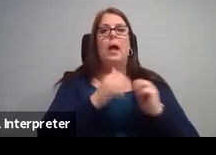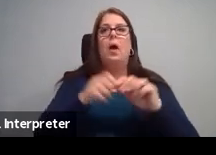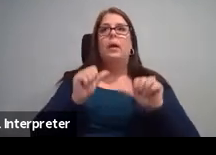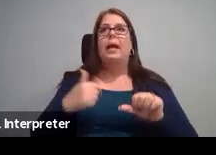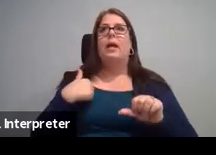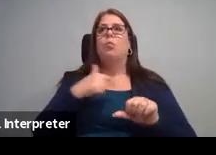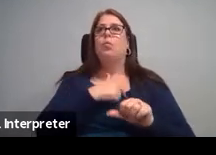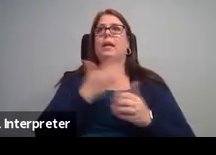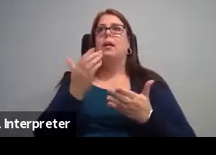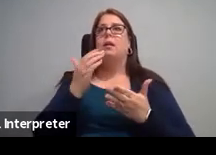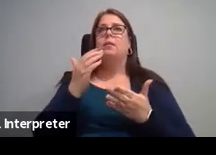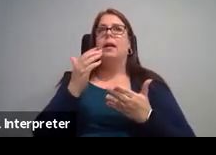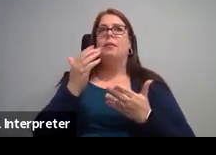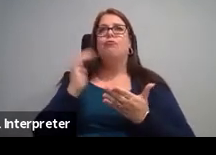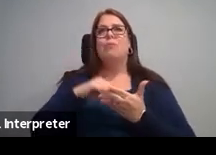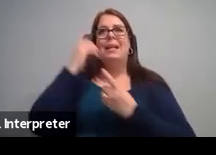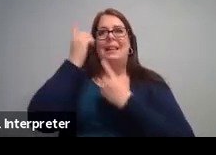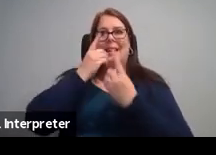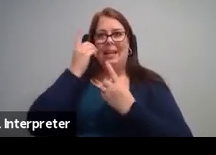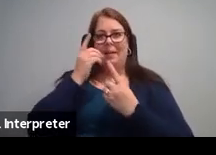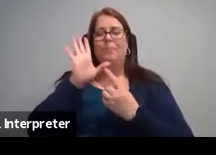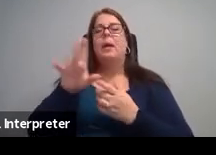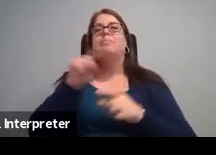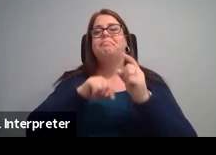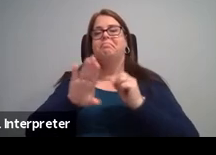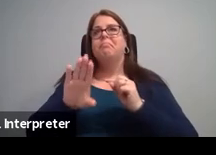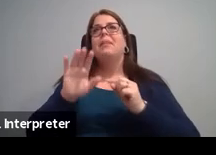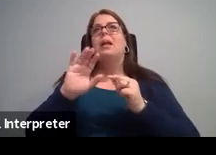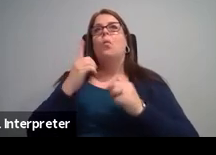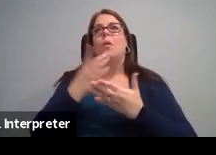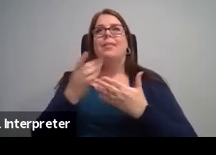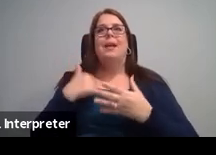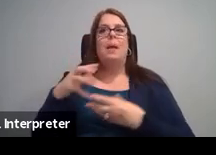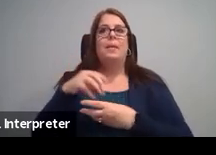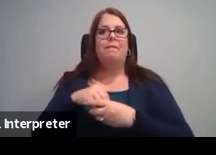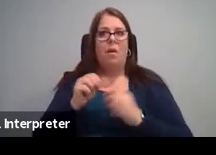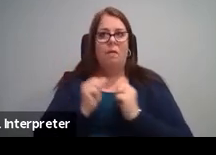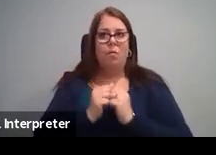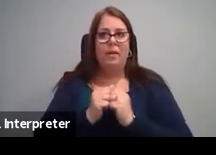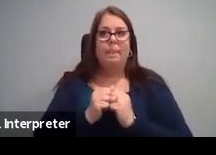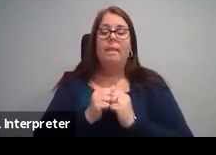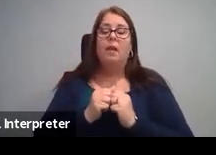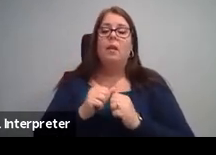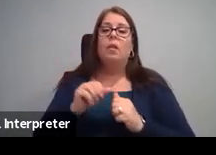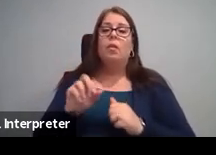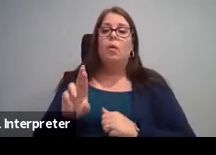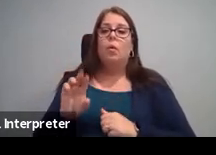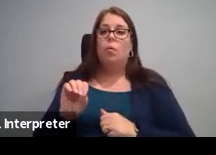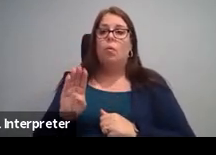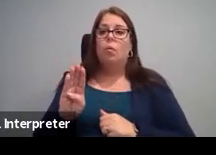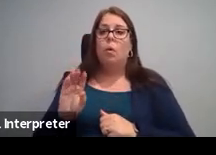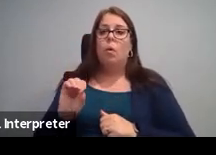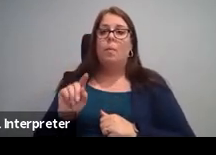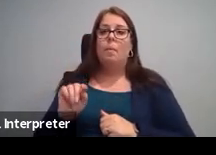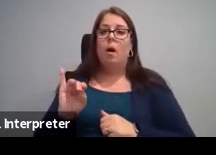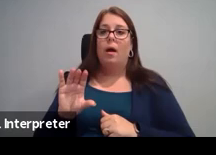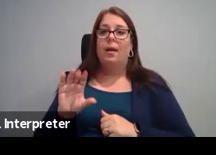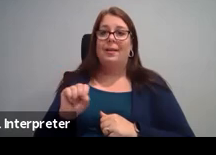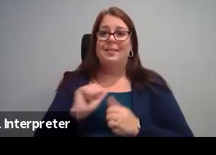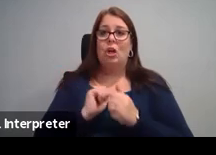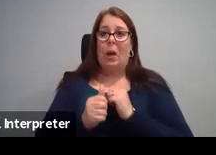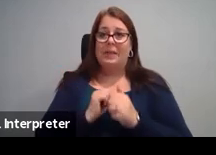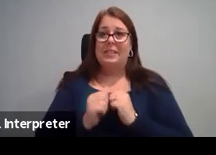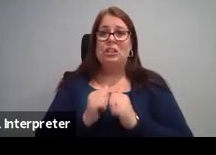Laurie Arnold: One of the things that I'm involved in here at our career education program is first robotics competitions. This is really big in our county. We have naval base Ventura County port whiny